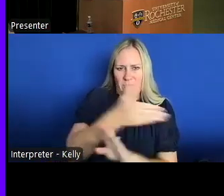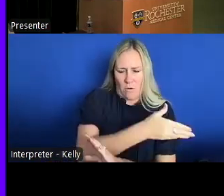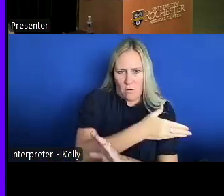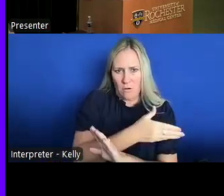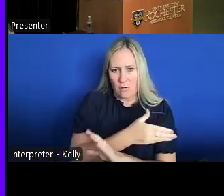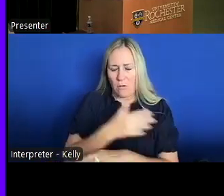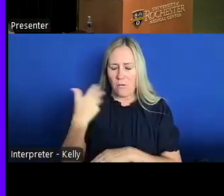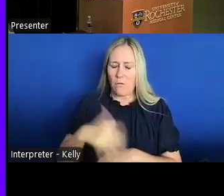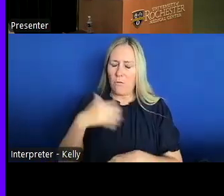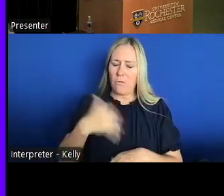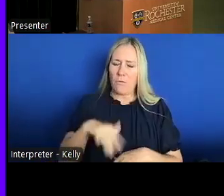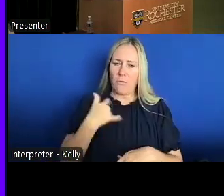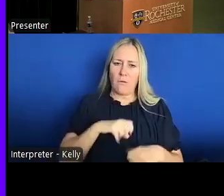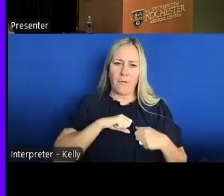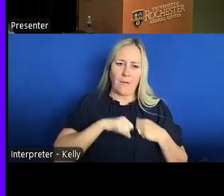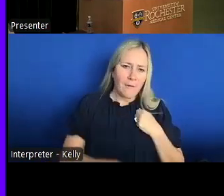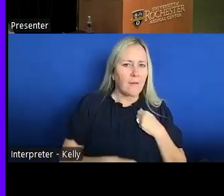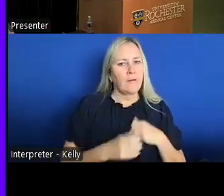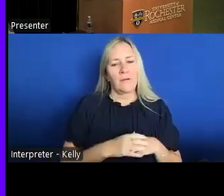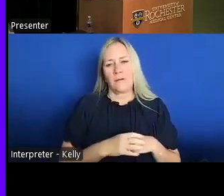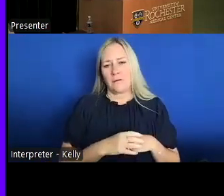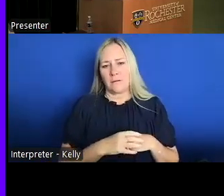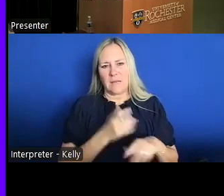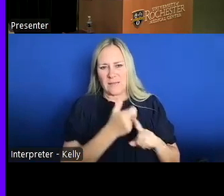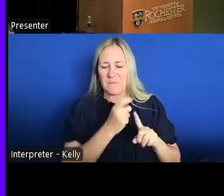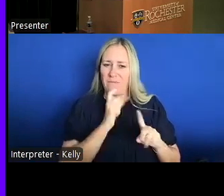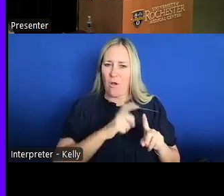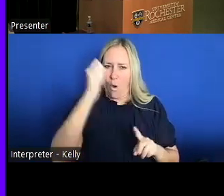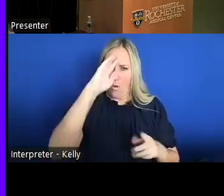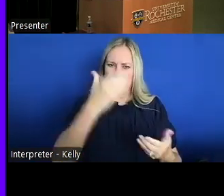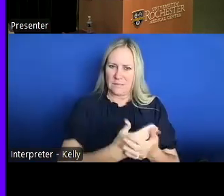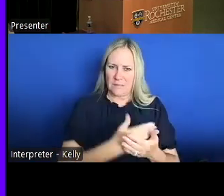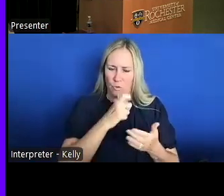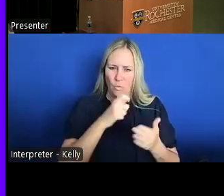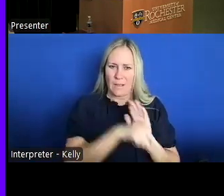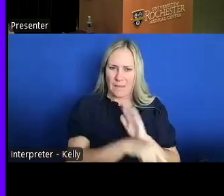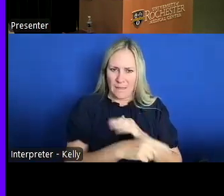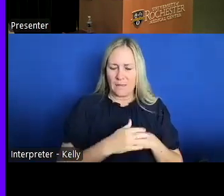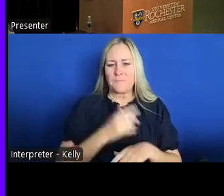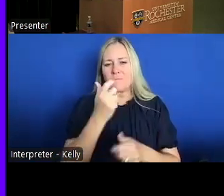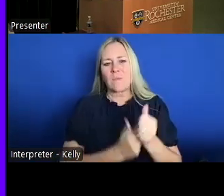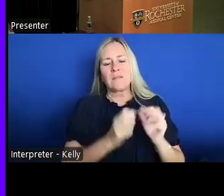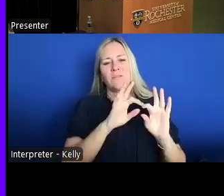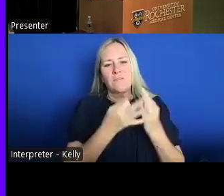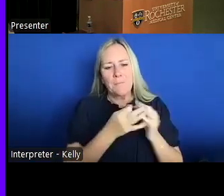obviously the oldest son in the family and each family member reacted in a different way the